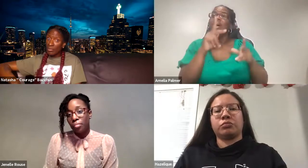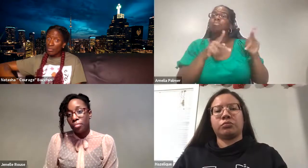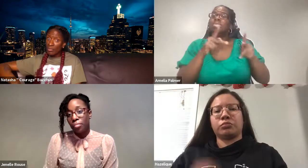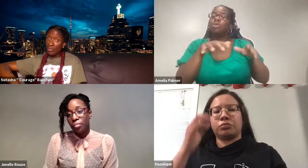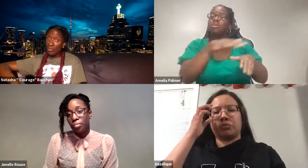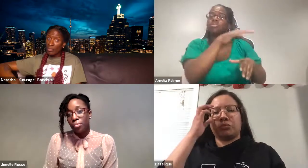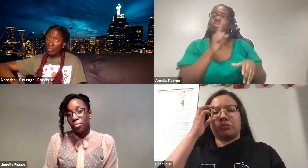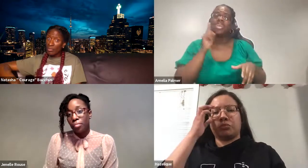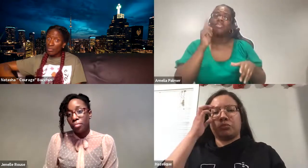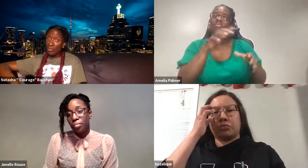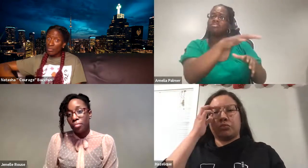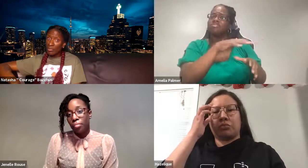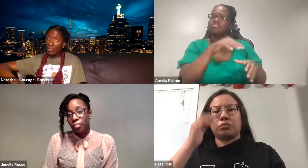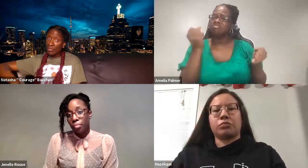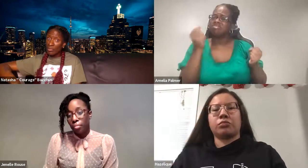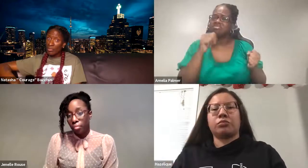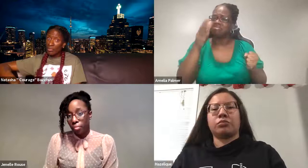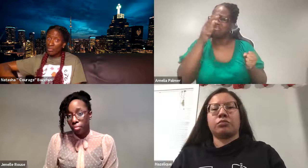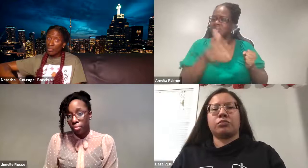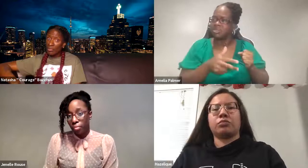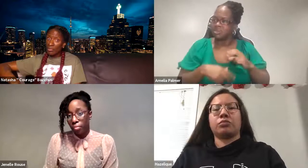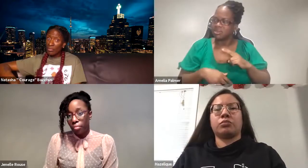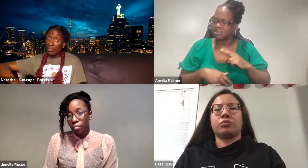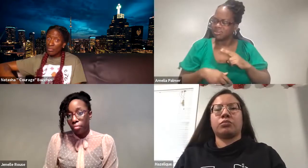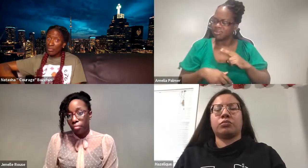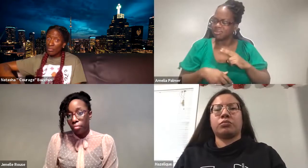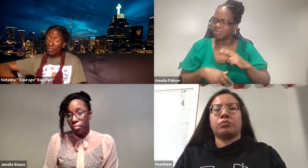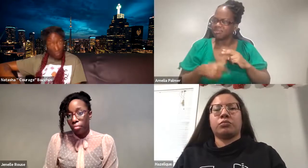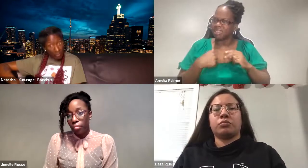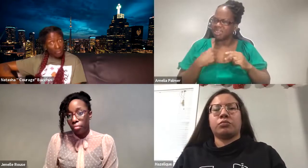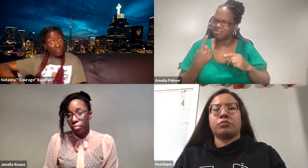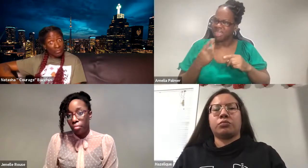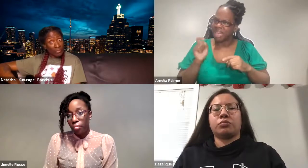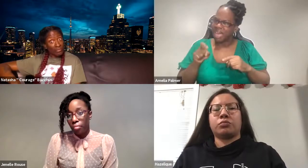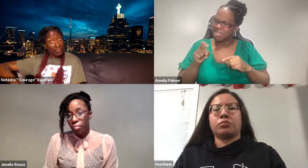what do you mean by when you say you understand certain people better?" [interpreter correction]